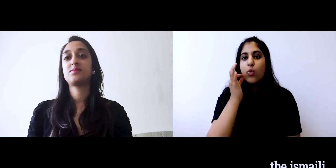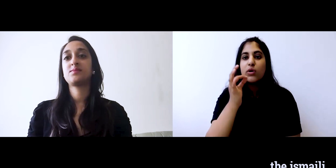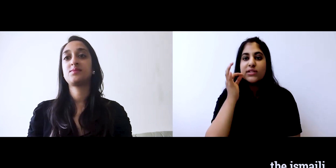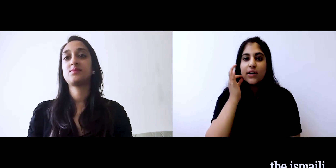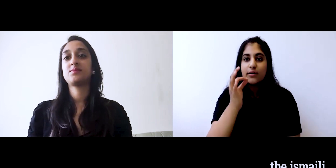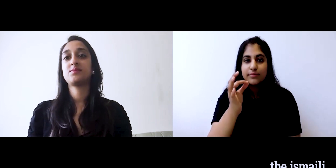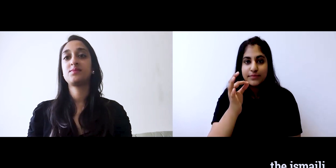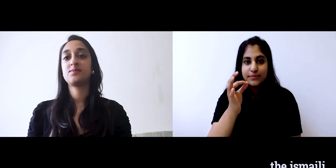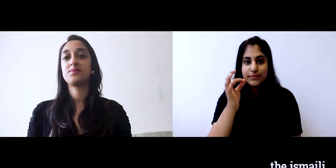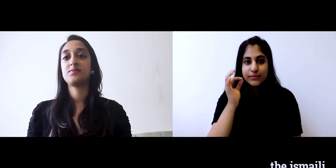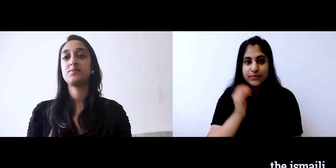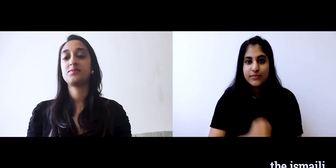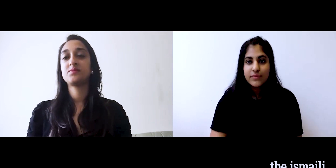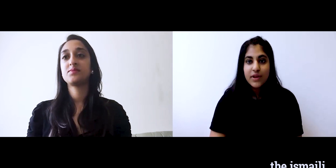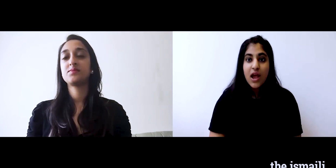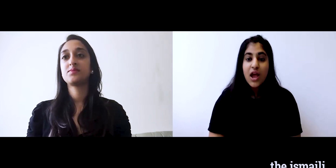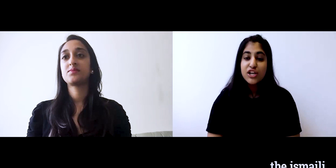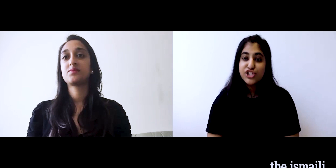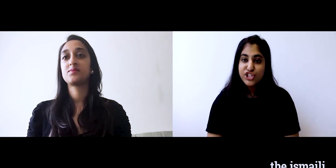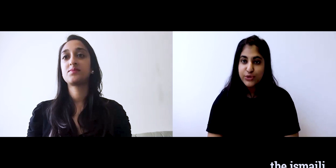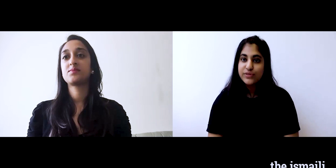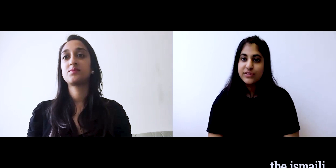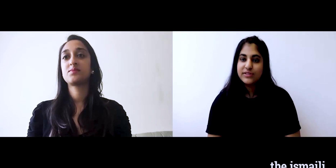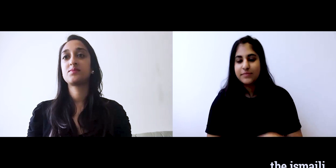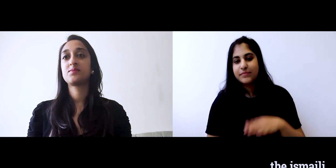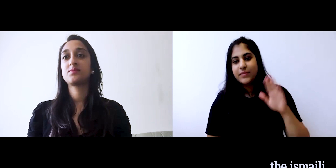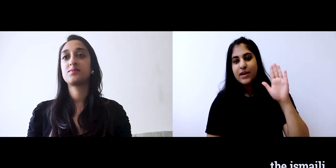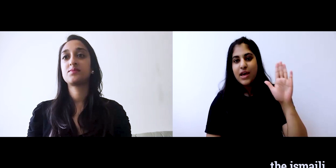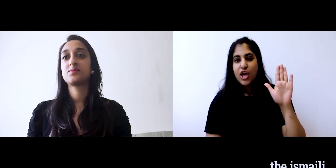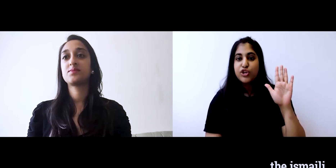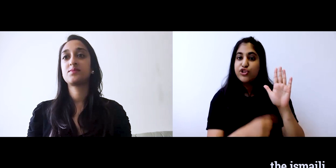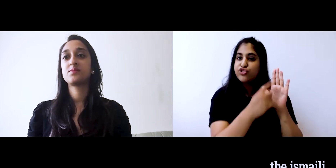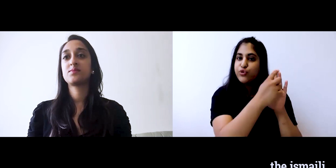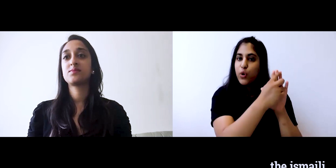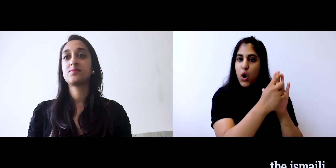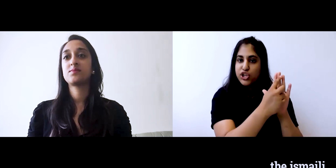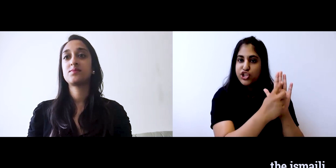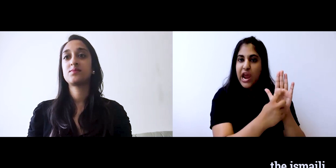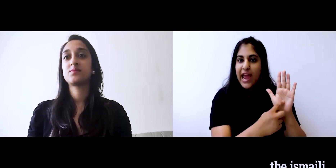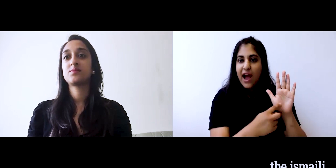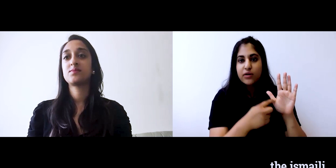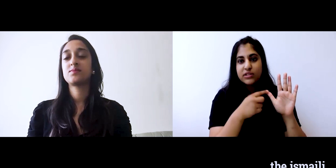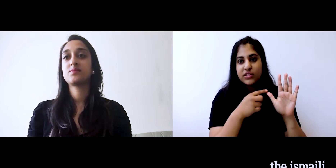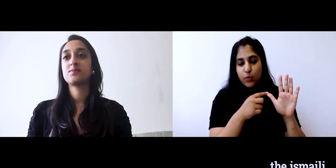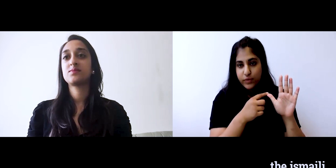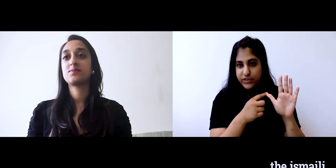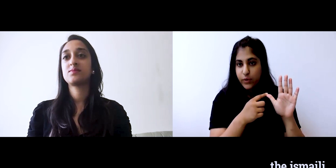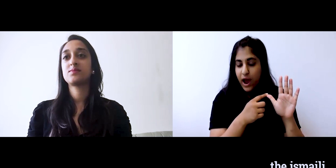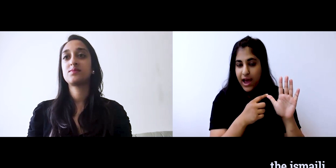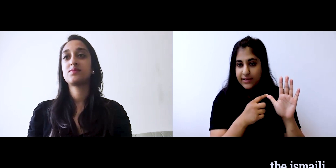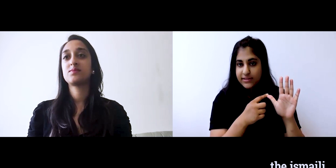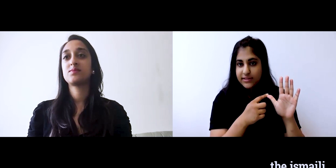Water Juice, you just draw a J out with your hand.